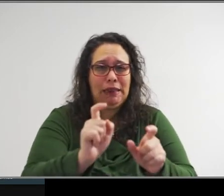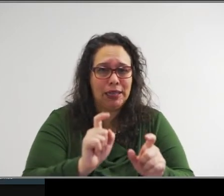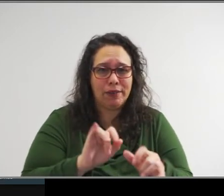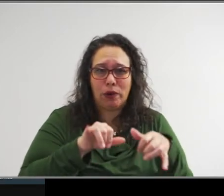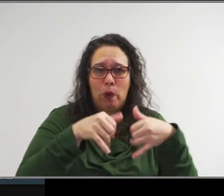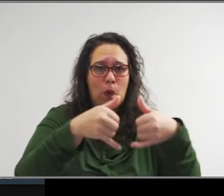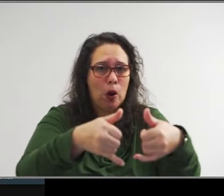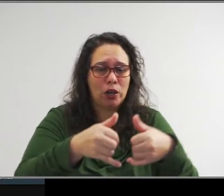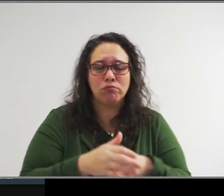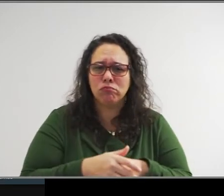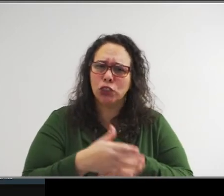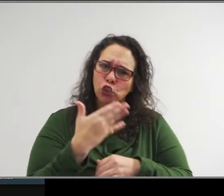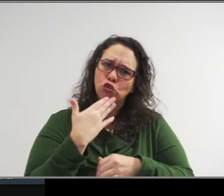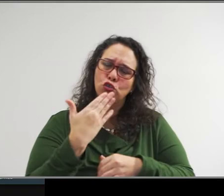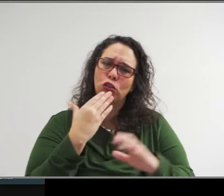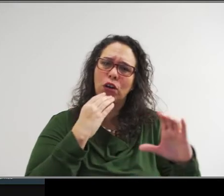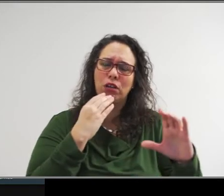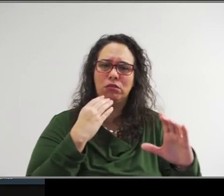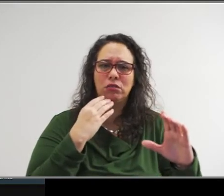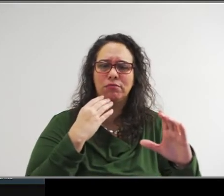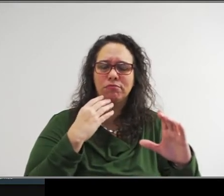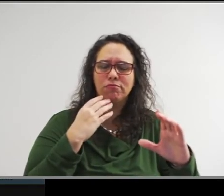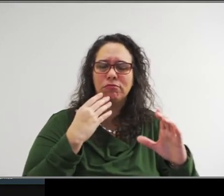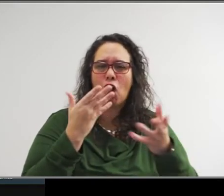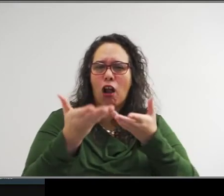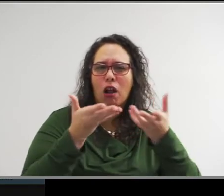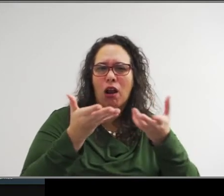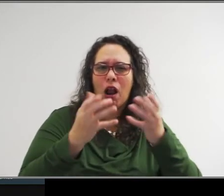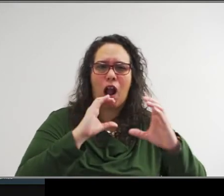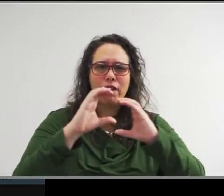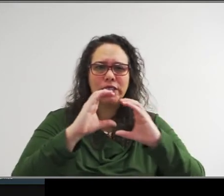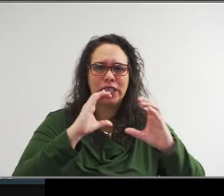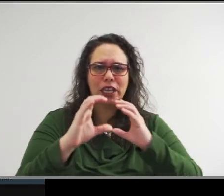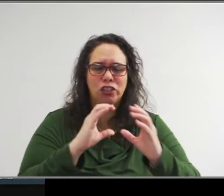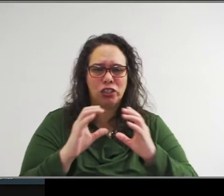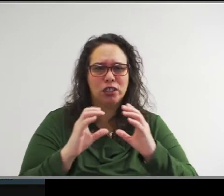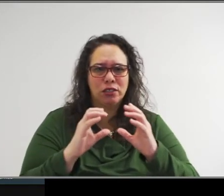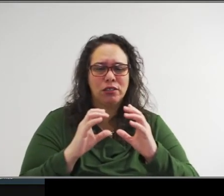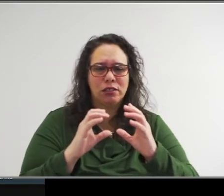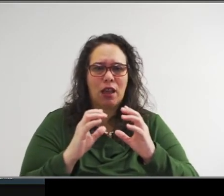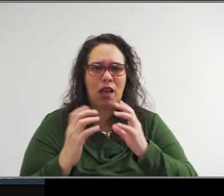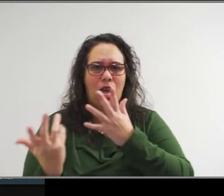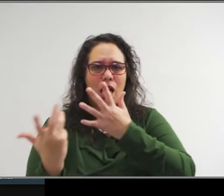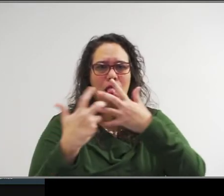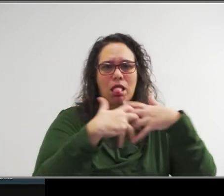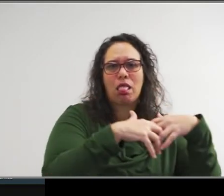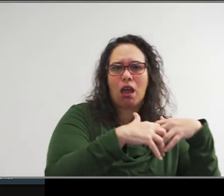across our systems with community partners aligned with the equity work and particularly lifting